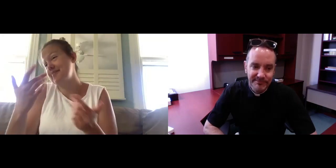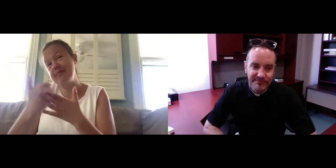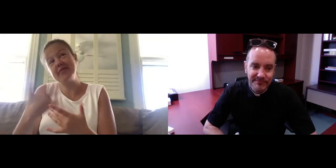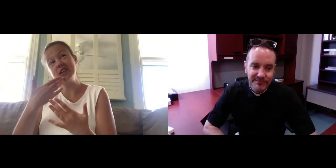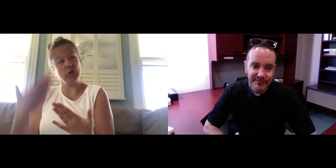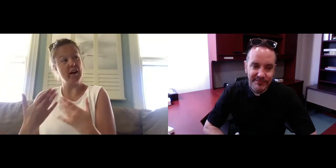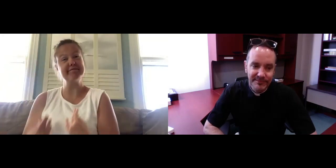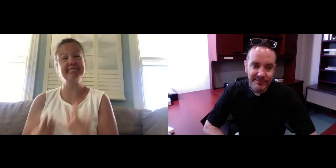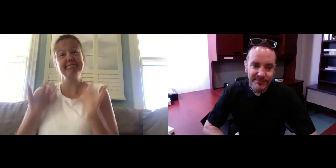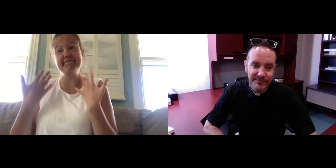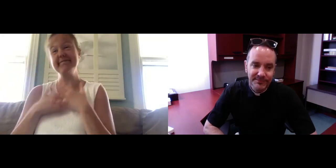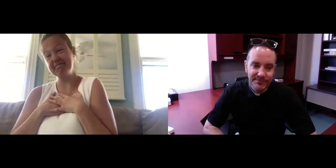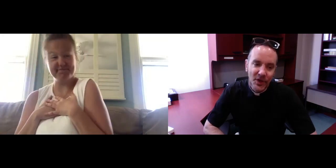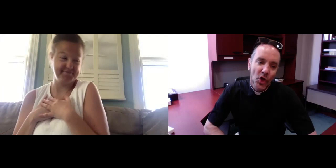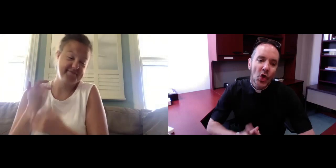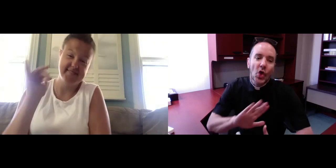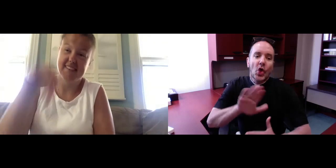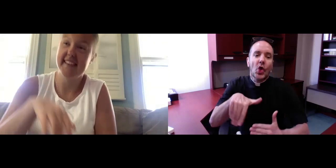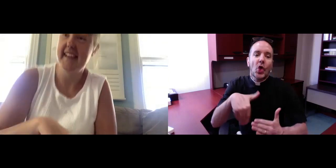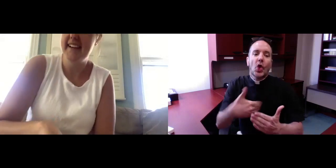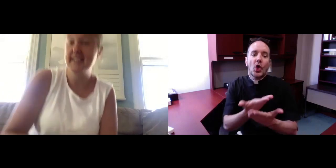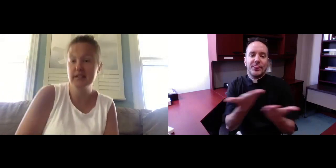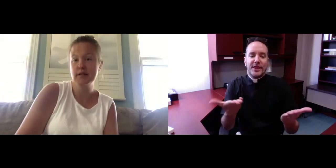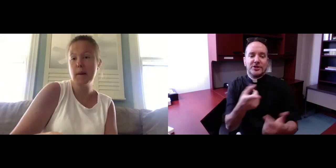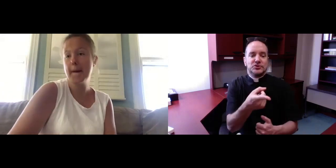I'm good. I still talk to my friends just in a different way, and I do feel